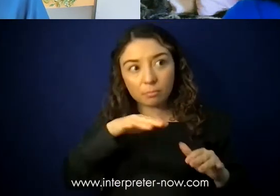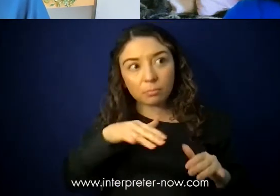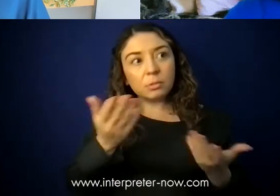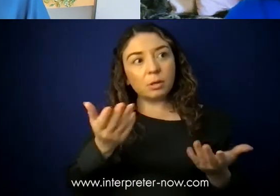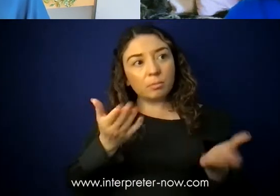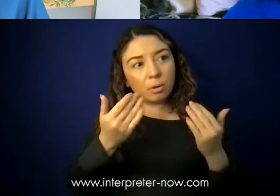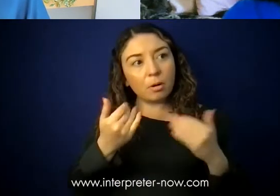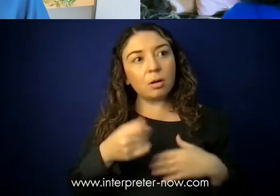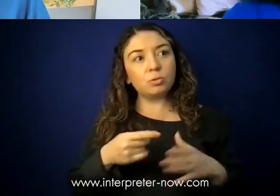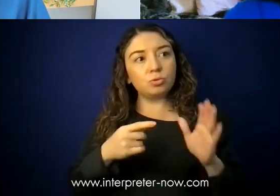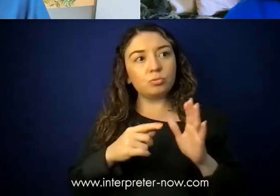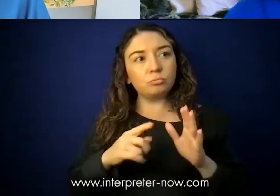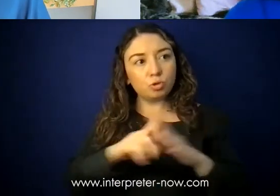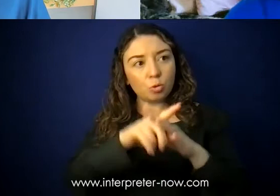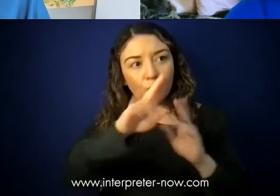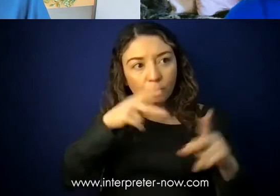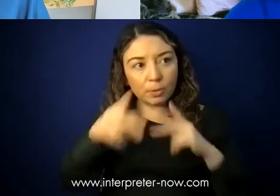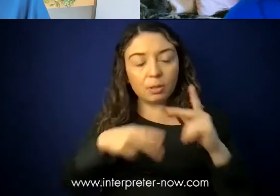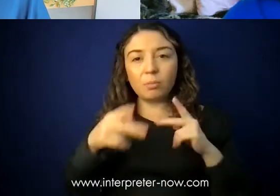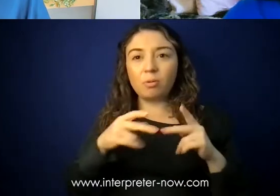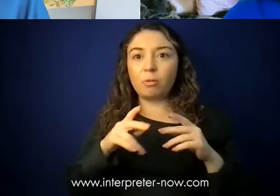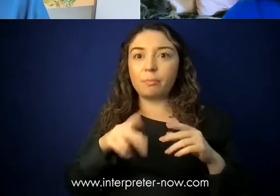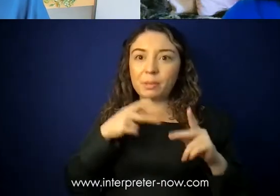Show up for your people!